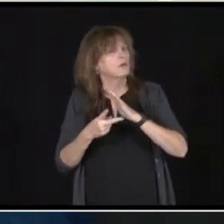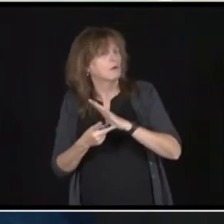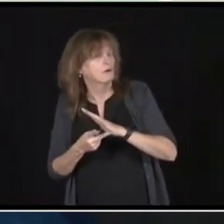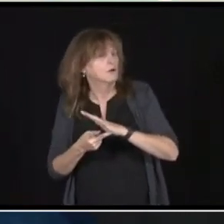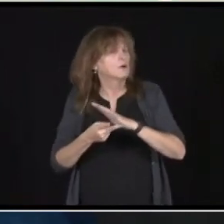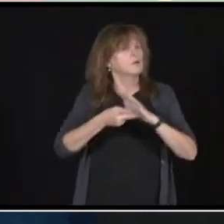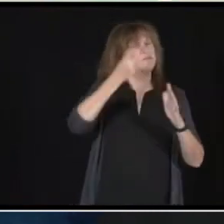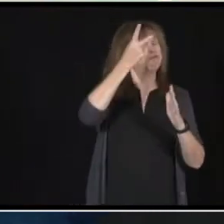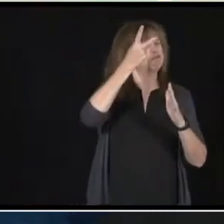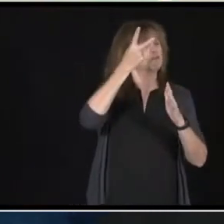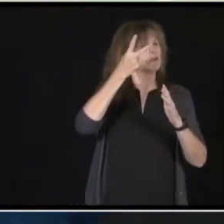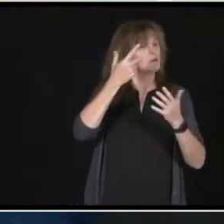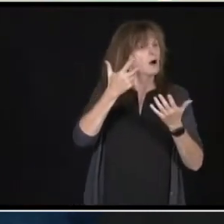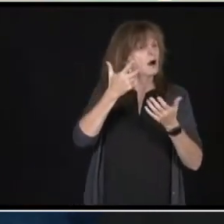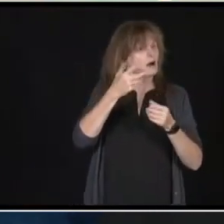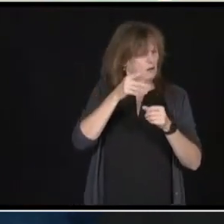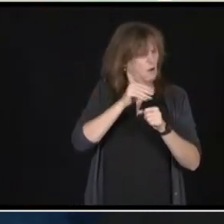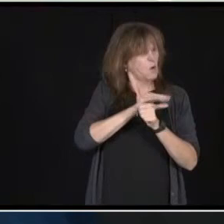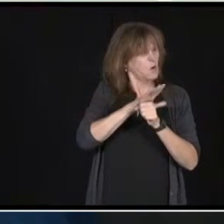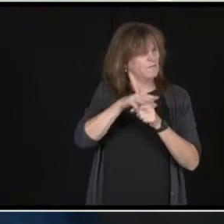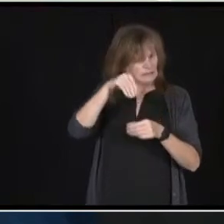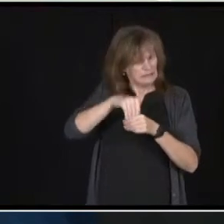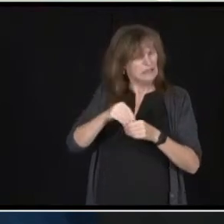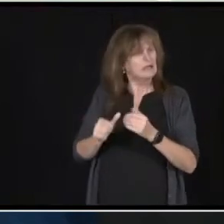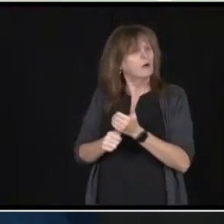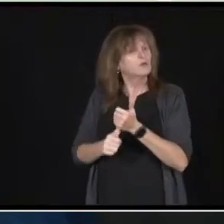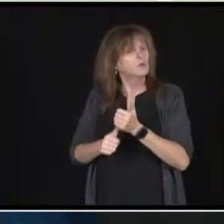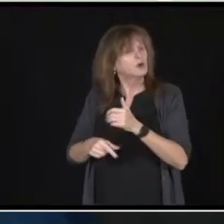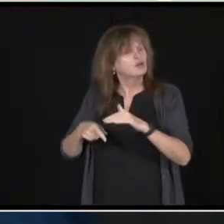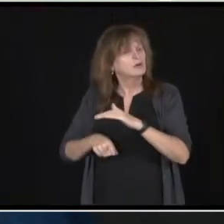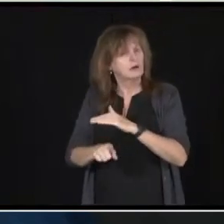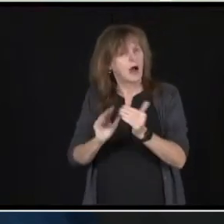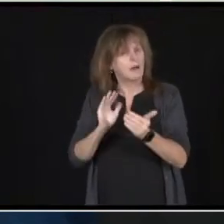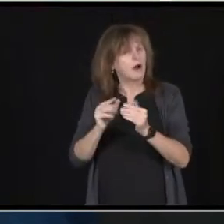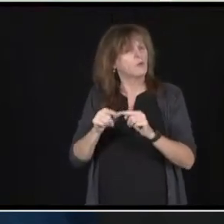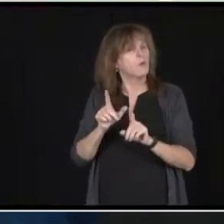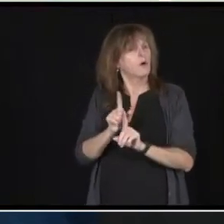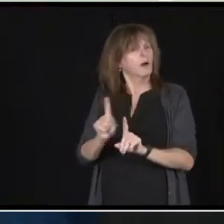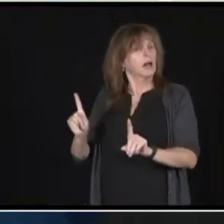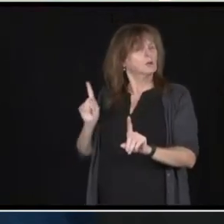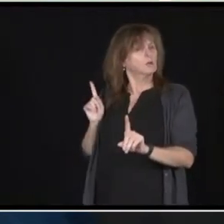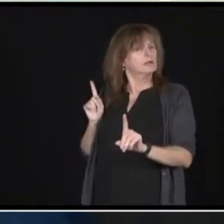even a week ago. And the testing of course wouldn't reflect that